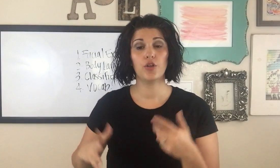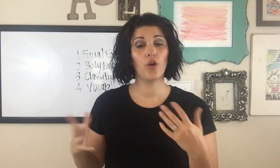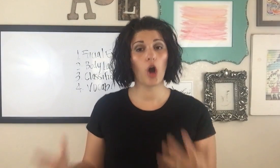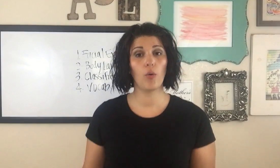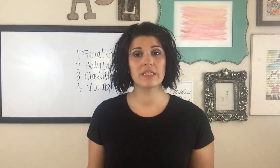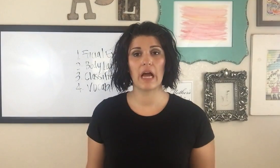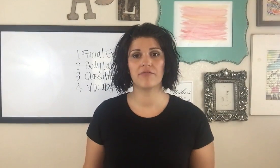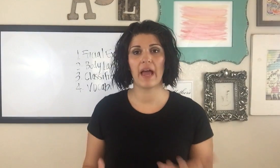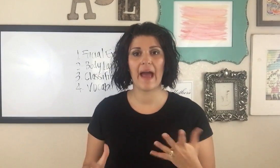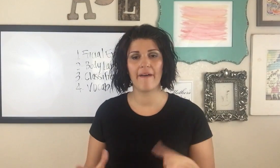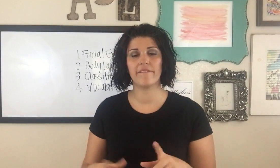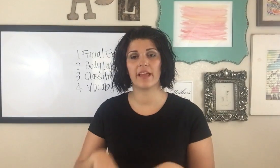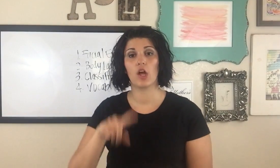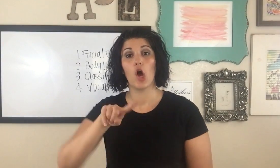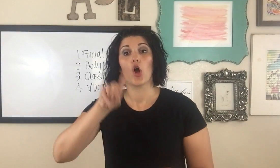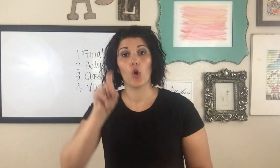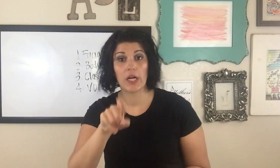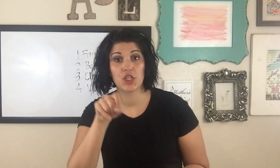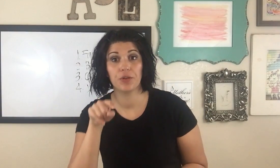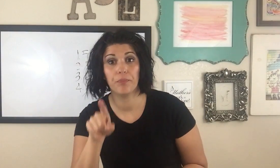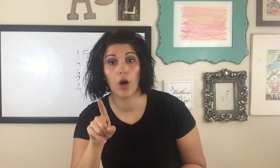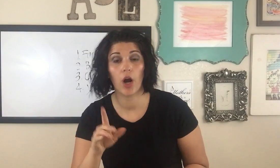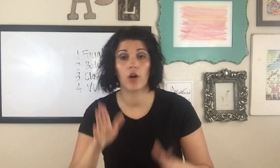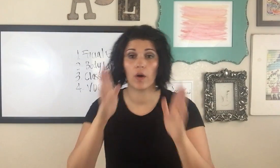you don't always have to have like question mark.